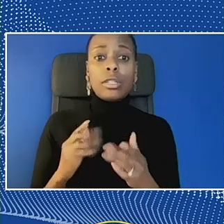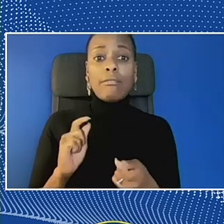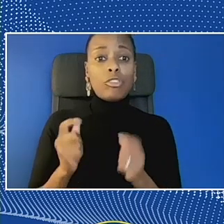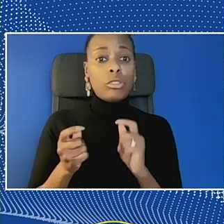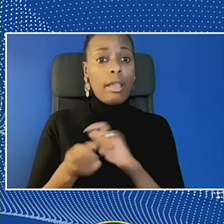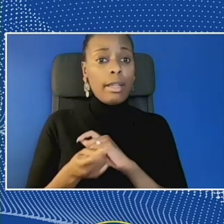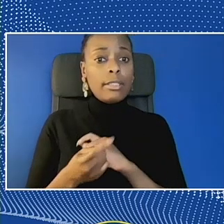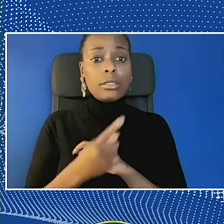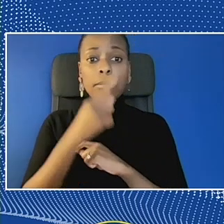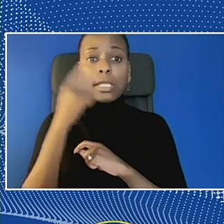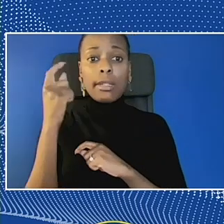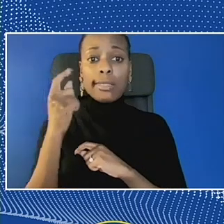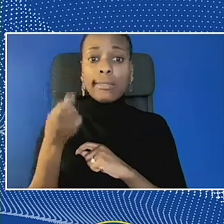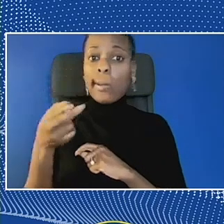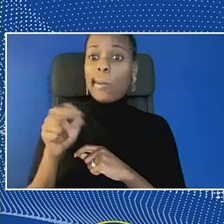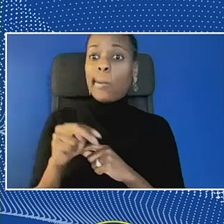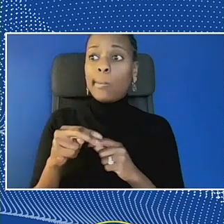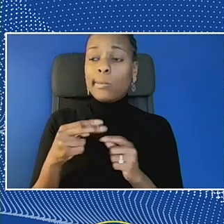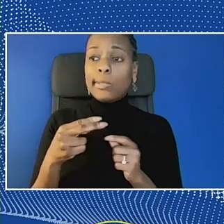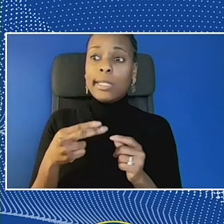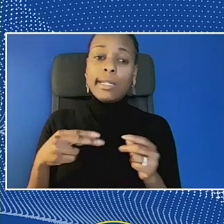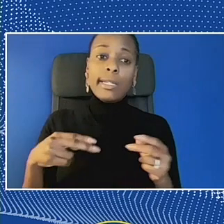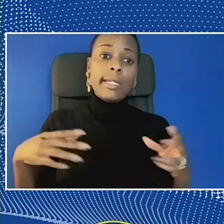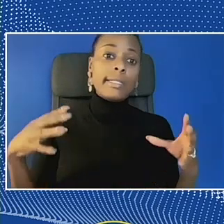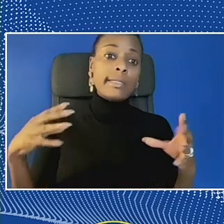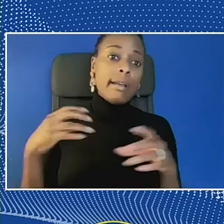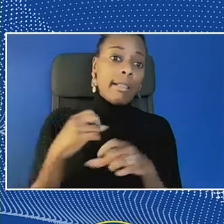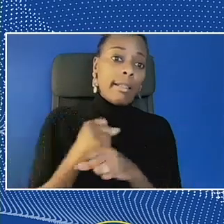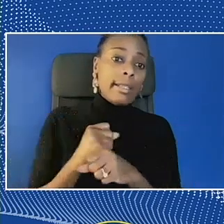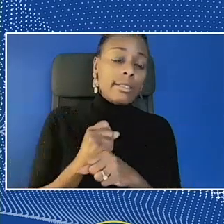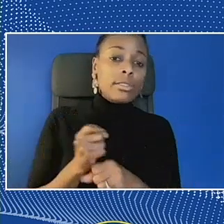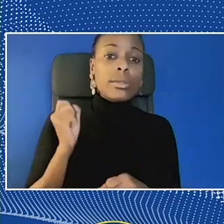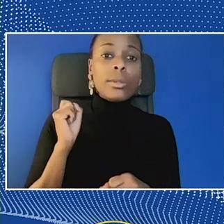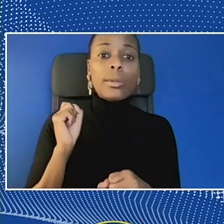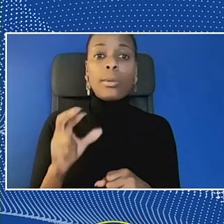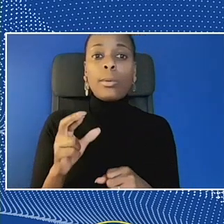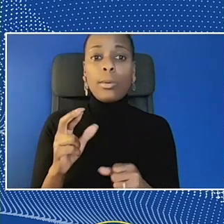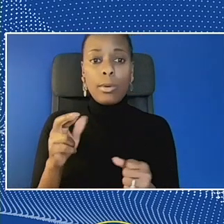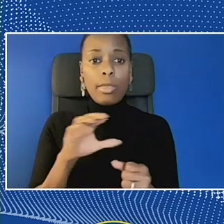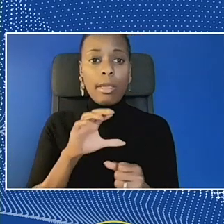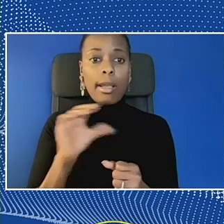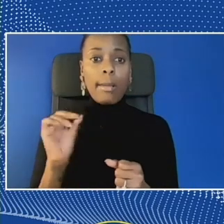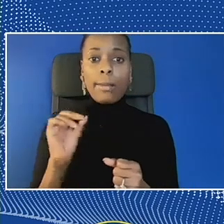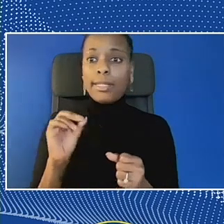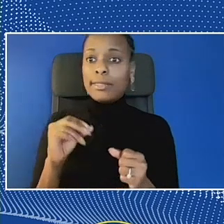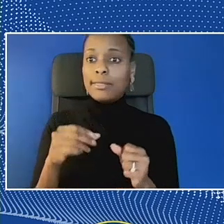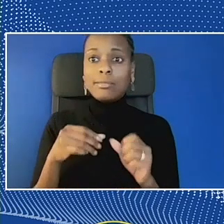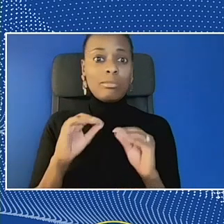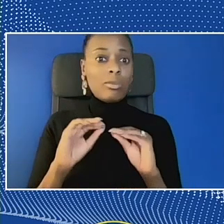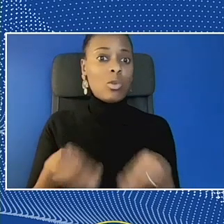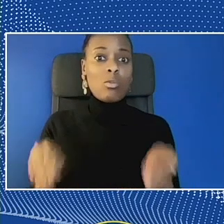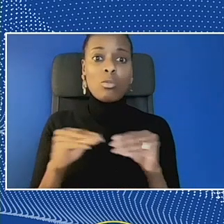their own consolidation or the company has gone out of business and, you know, sold